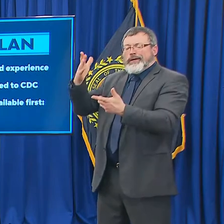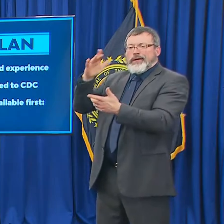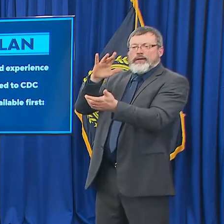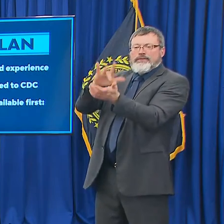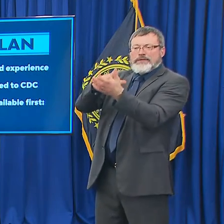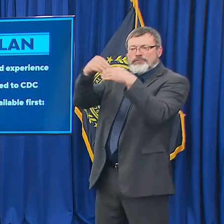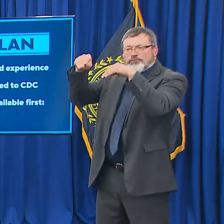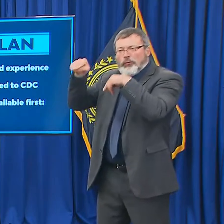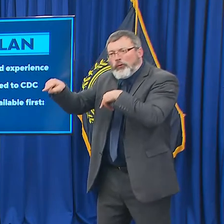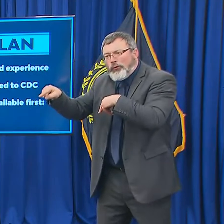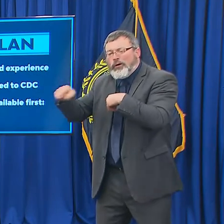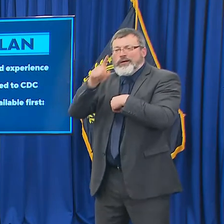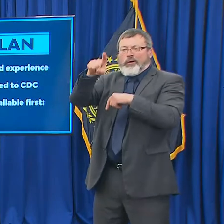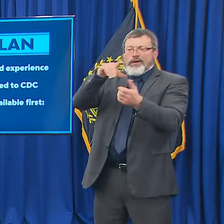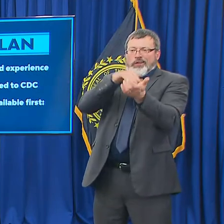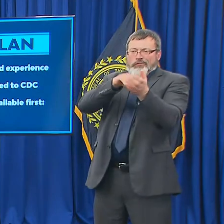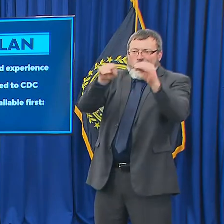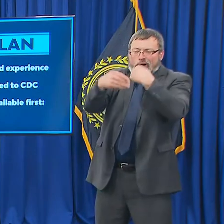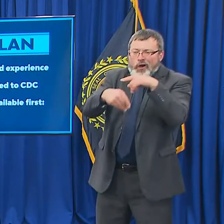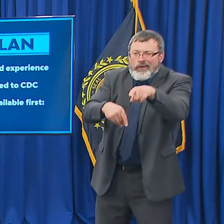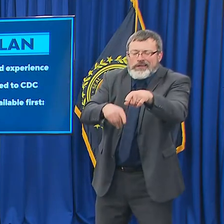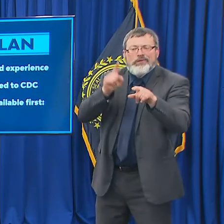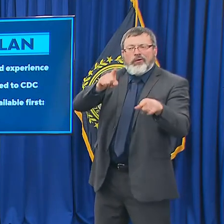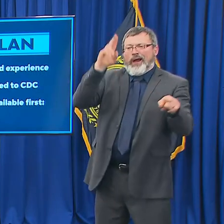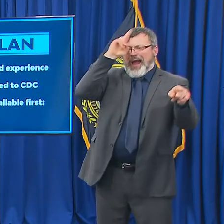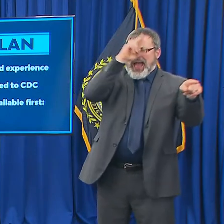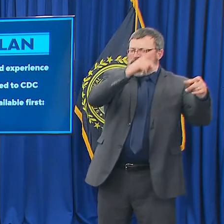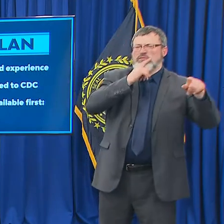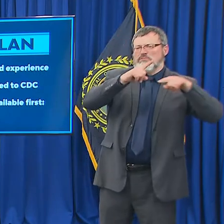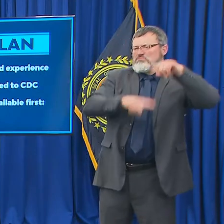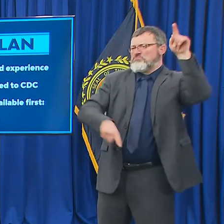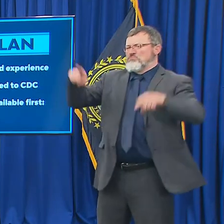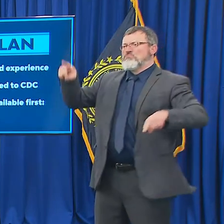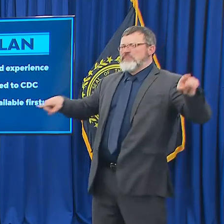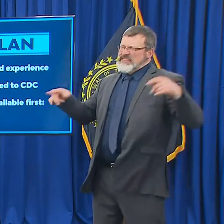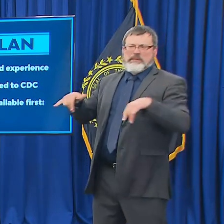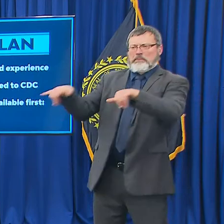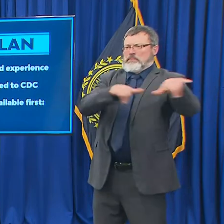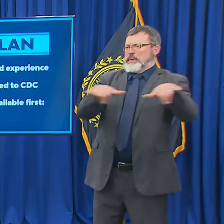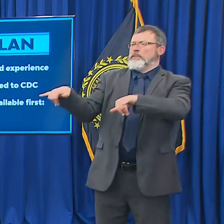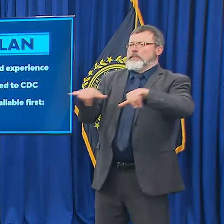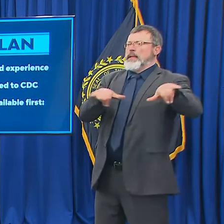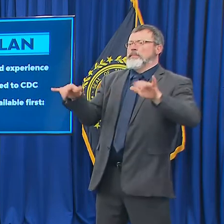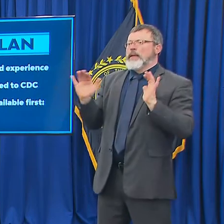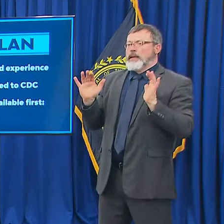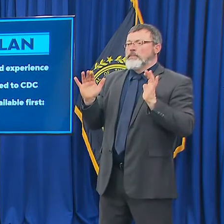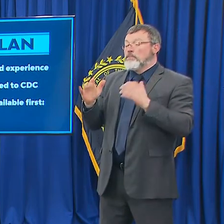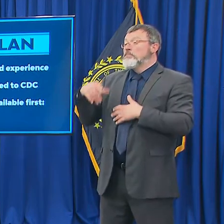initially although we don't have any exact numbers from the federal government just yet. What we're going to do is look at